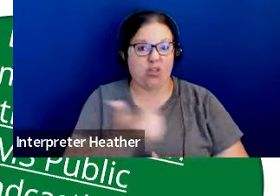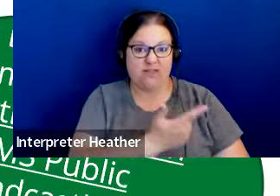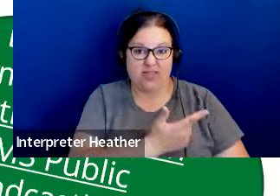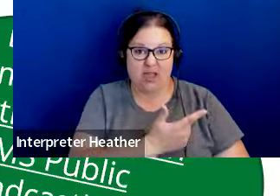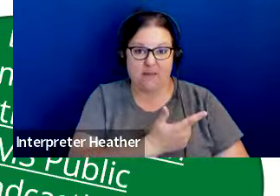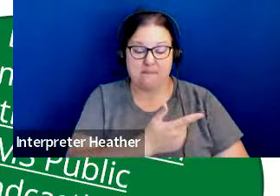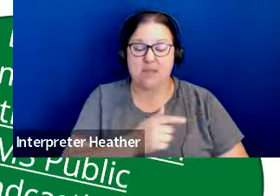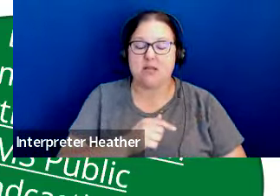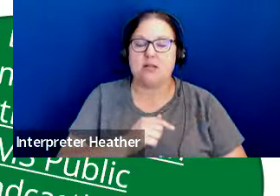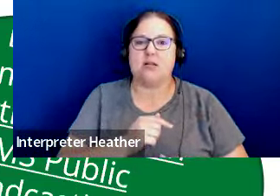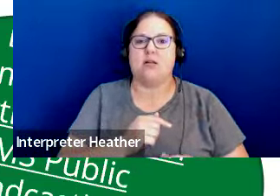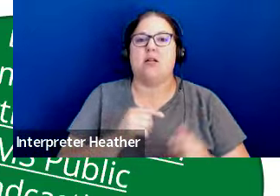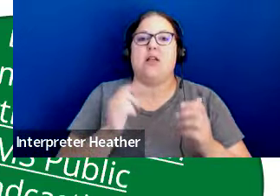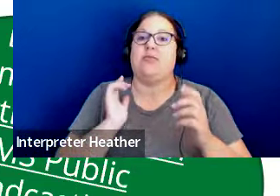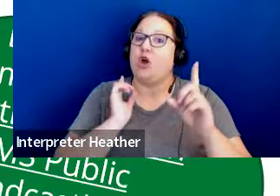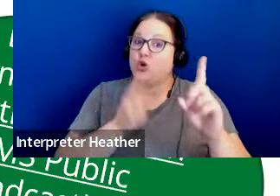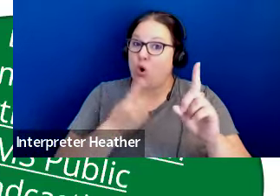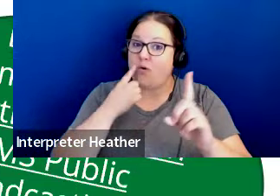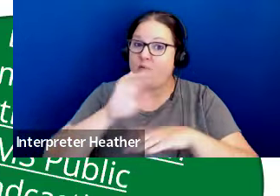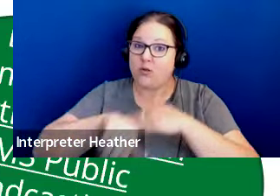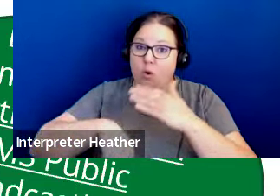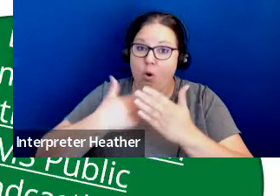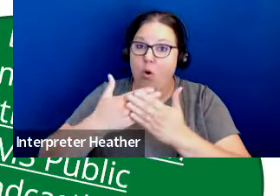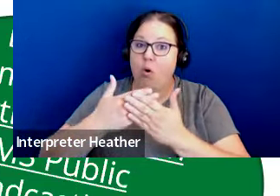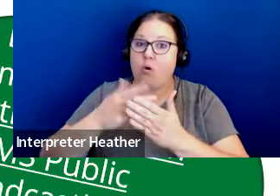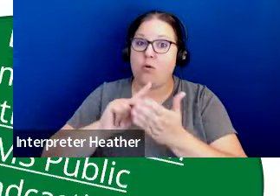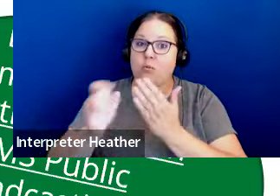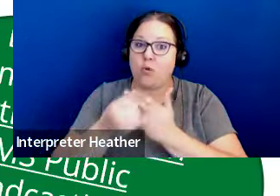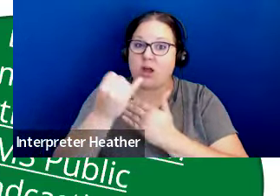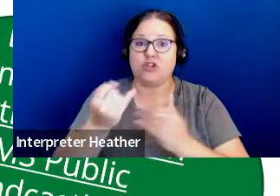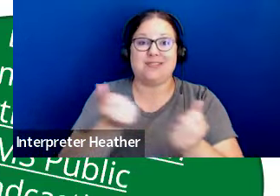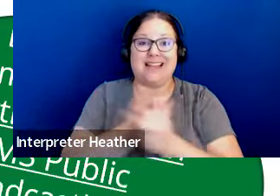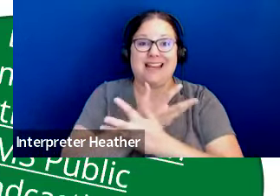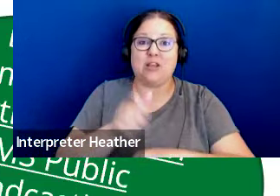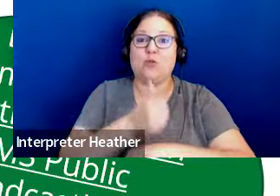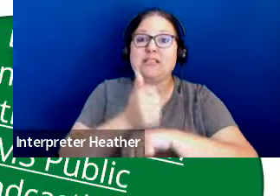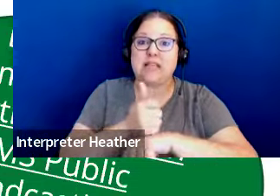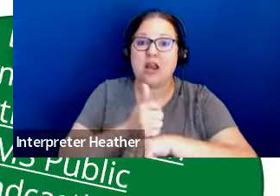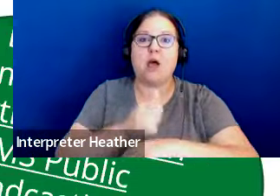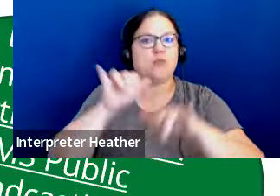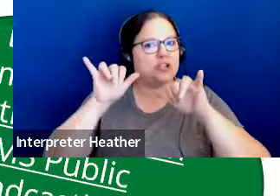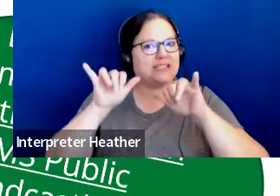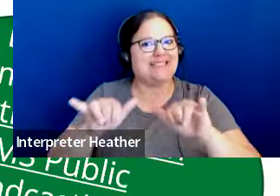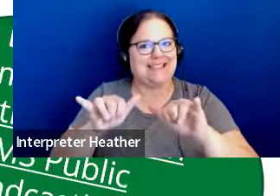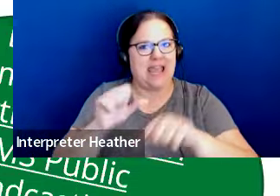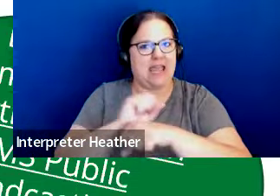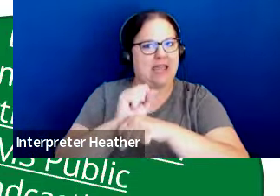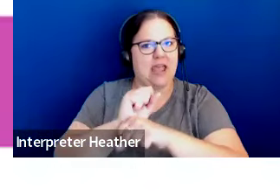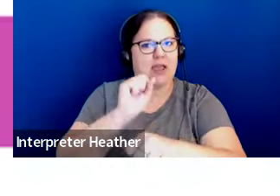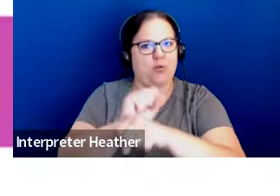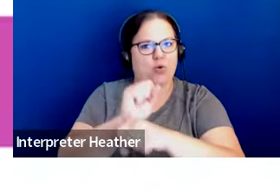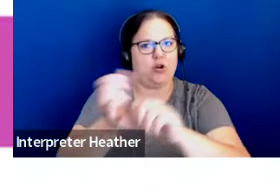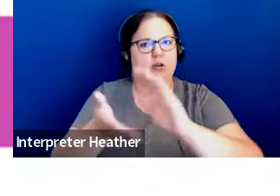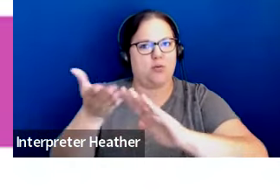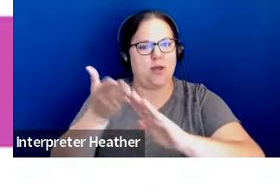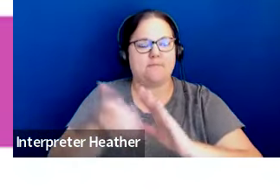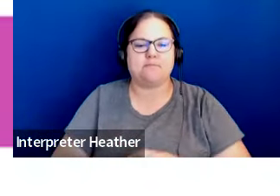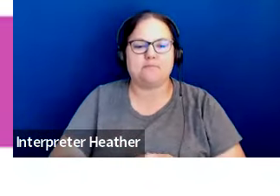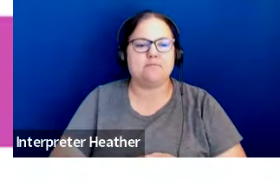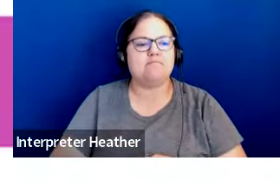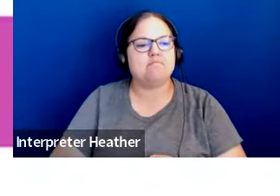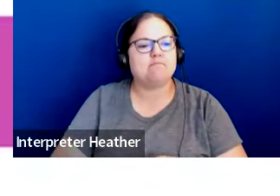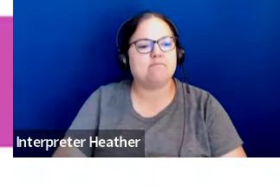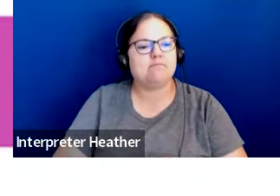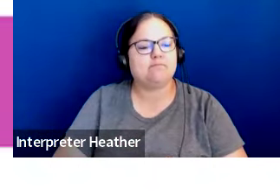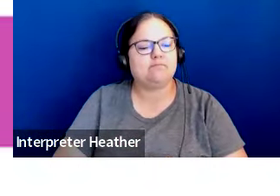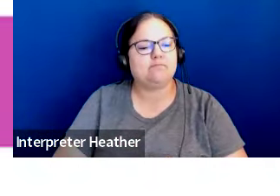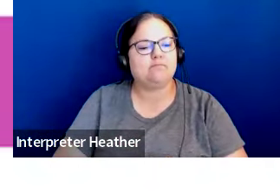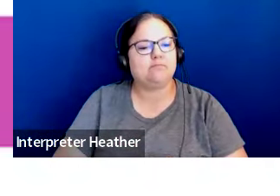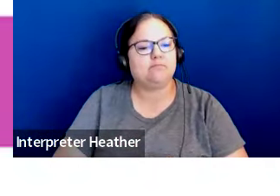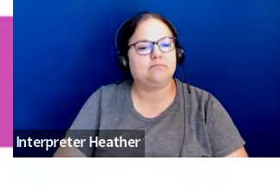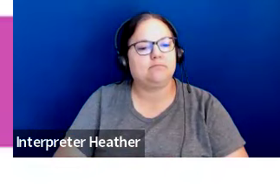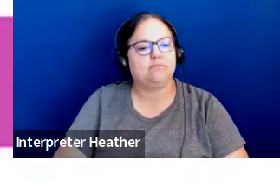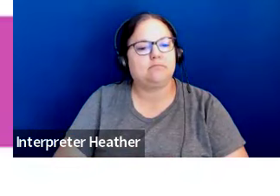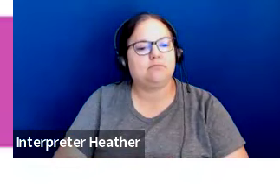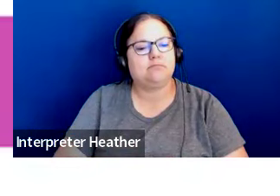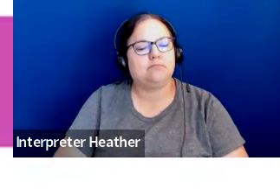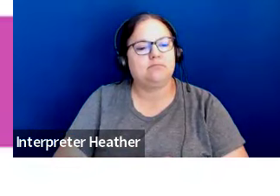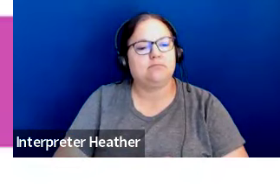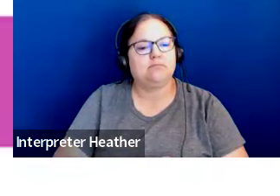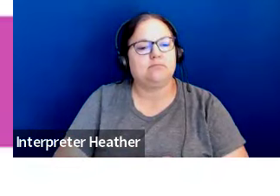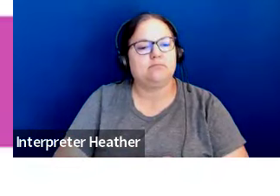project the whole goal was to make sure whatever we set up was sustainable. Next slide. Next slide,